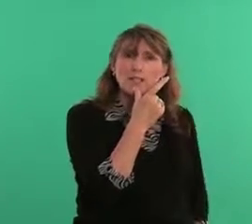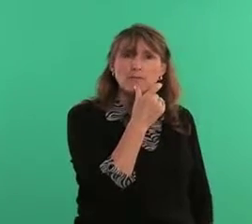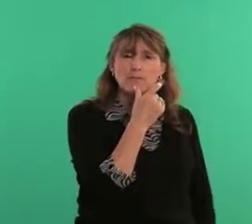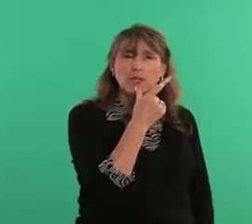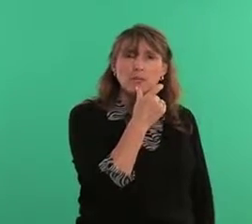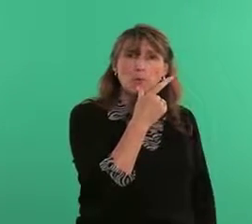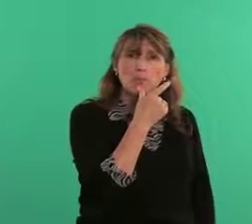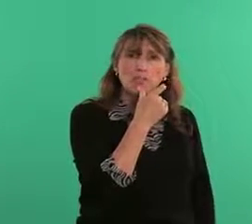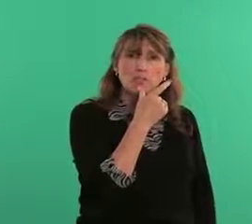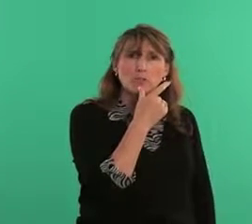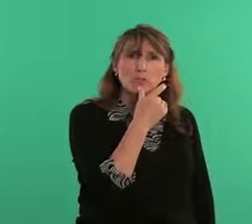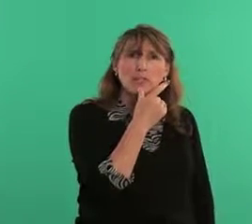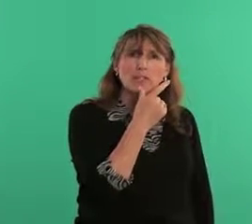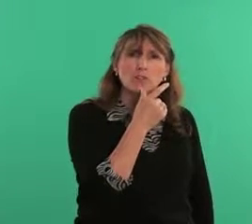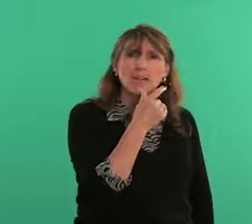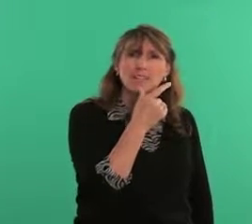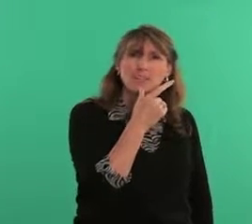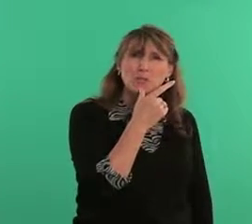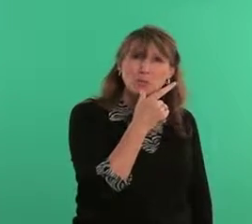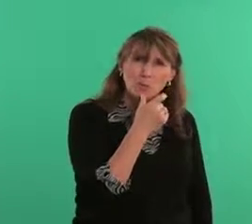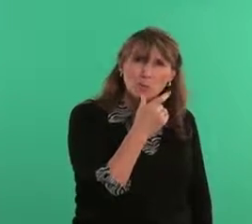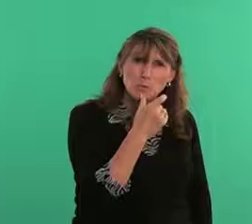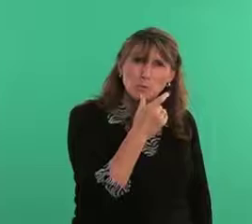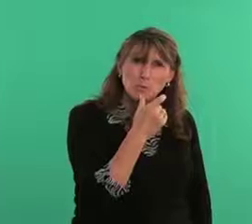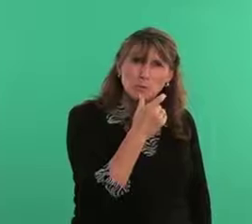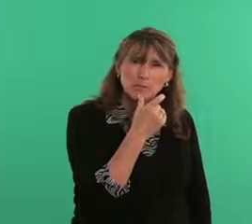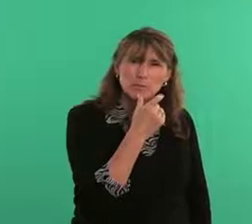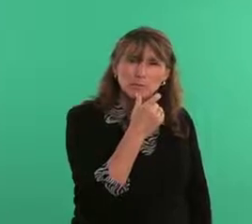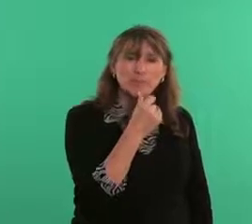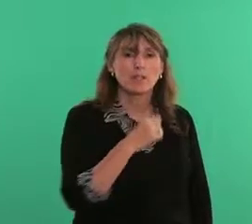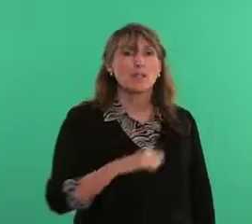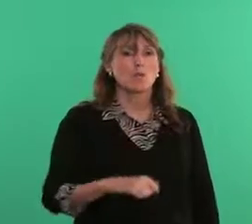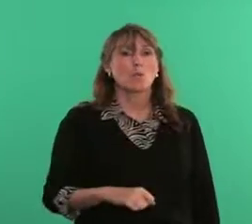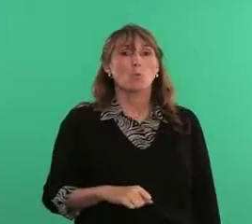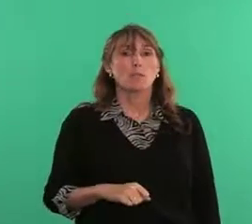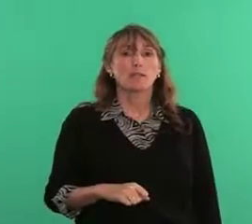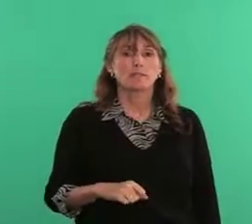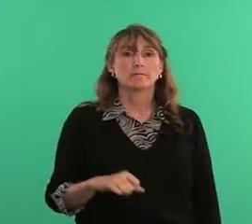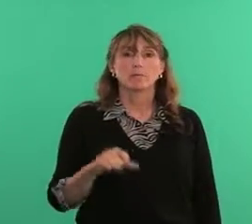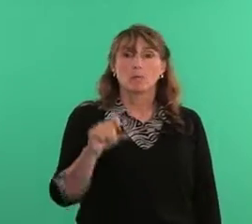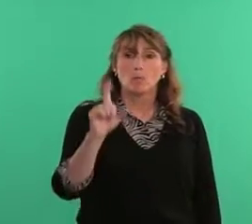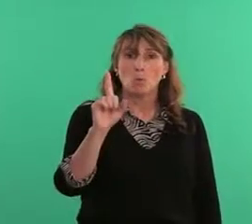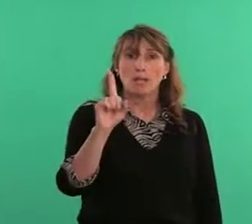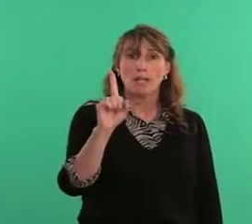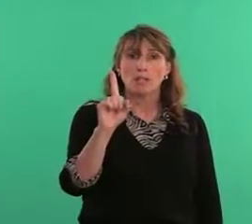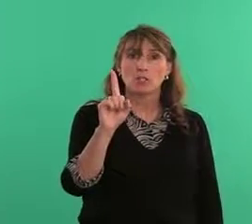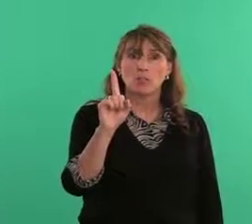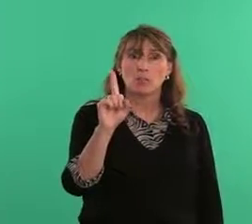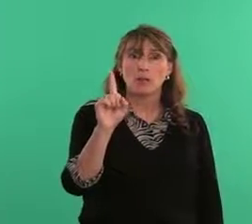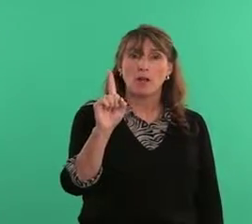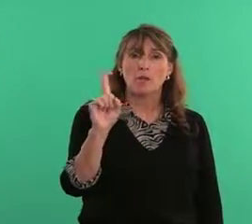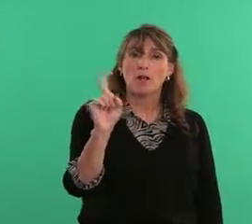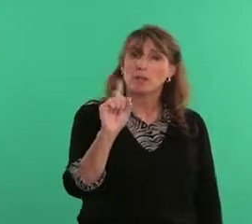it's very important that you do that. Because you're asking, "who?" where one handshape, palm out